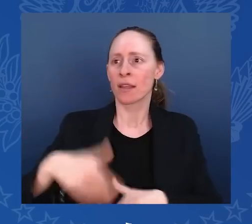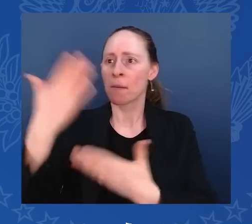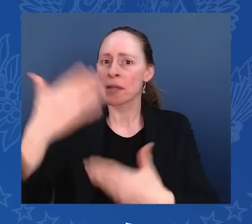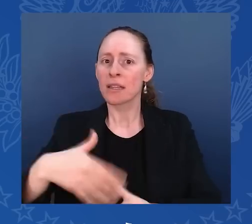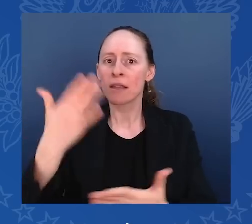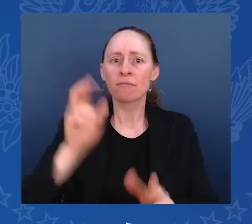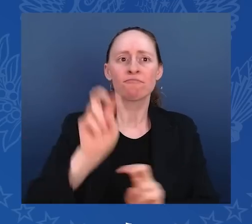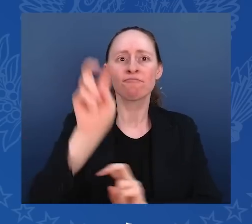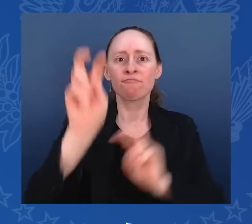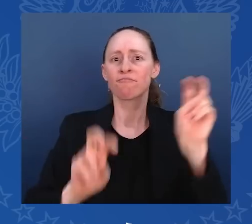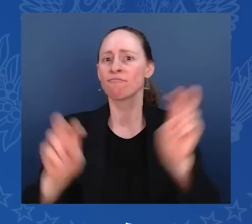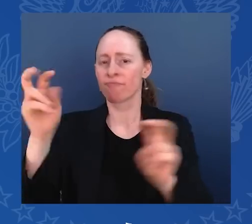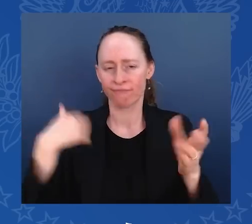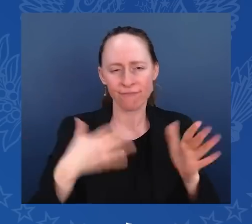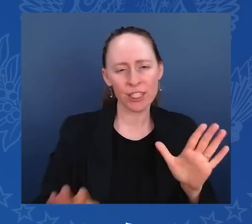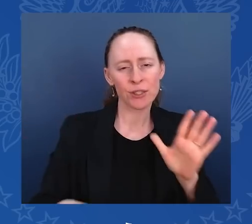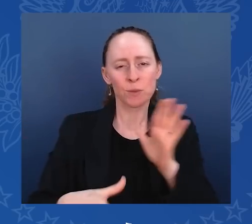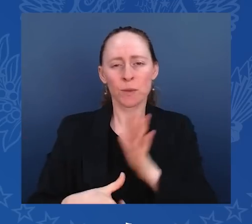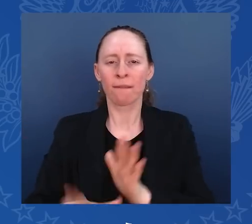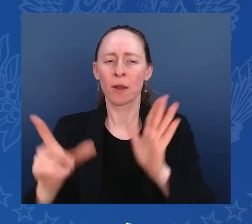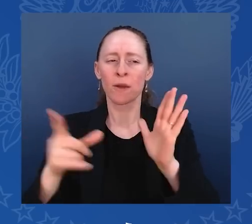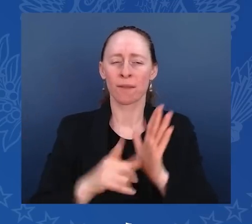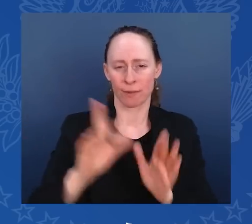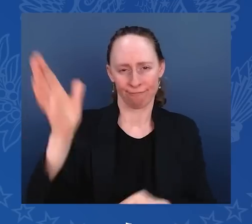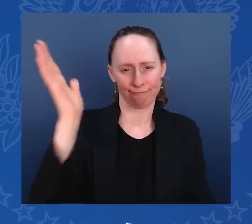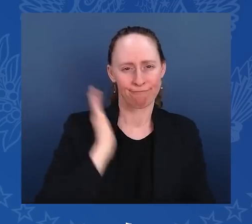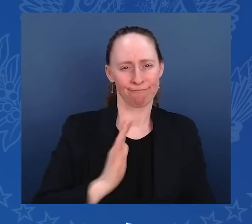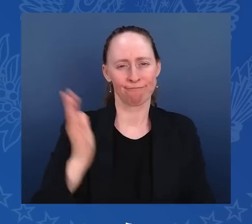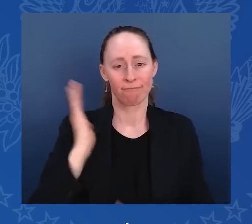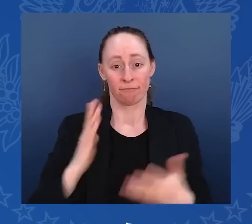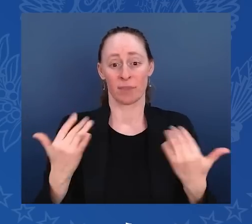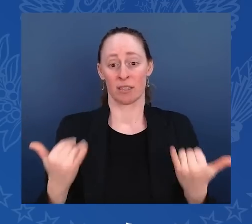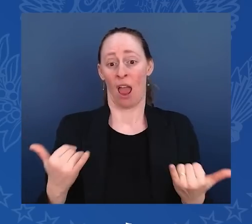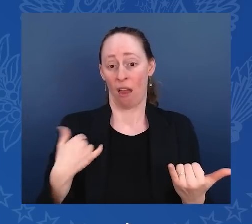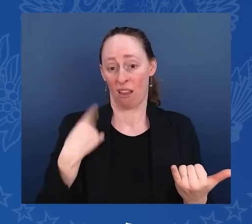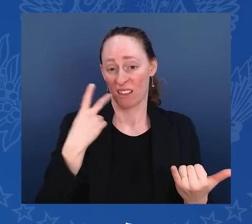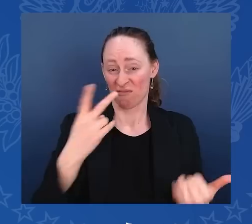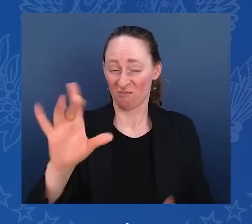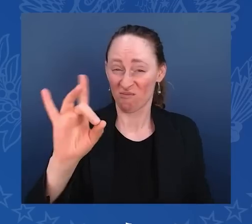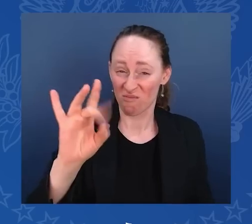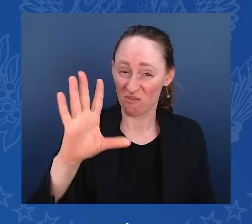The Senate recently confirmed its 235th federal judge, which is the largest number of confirmations